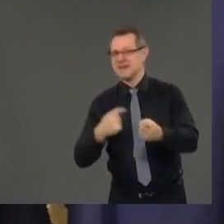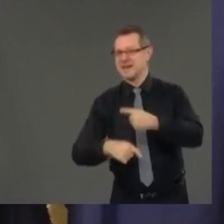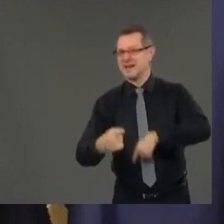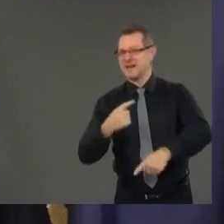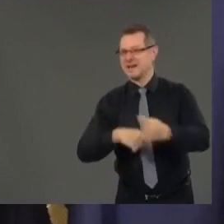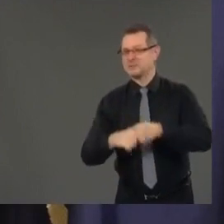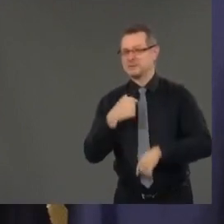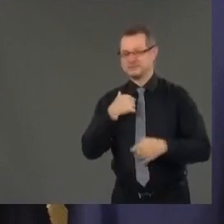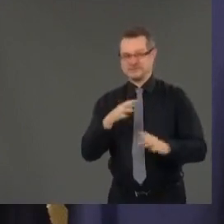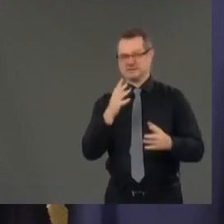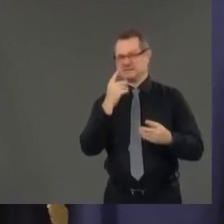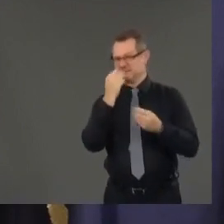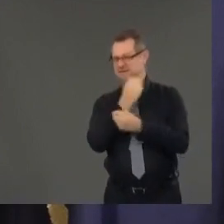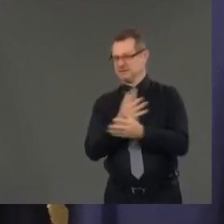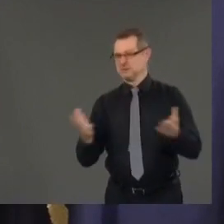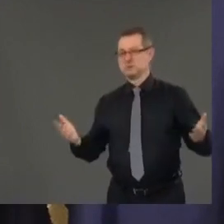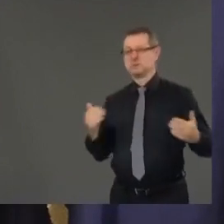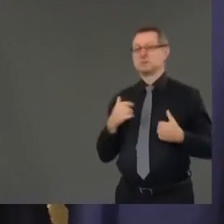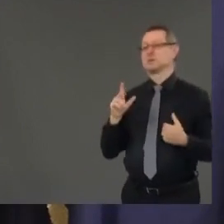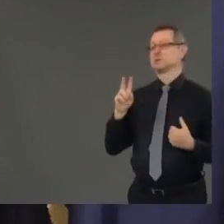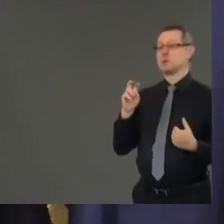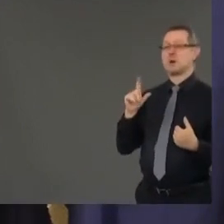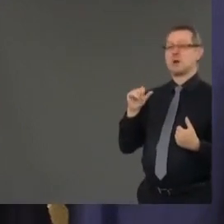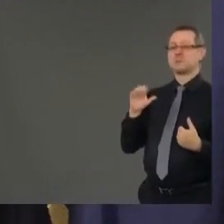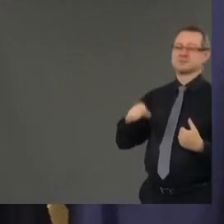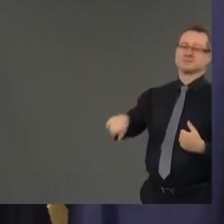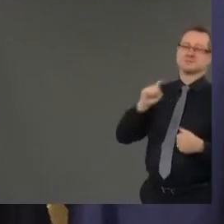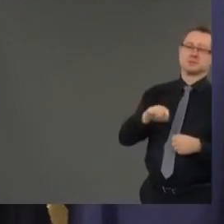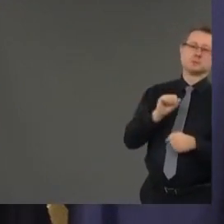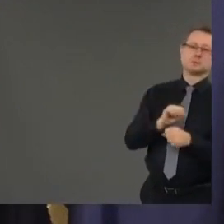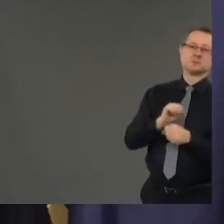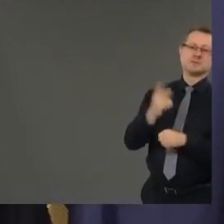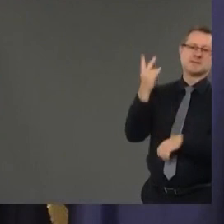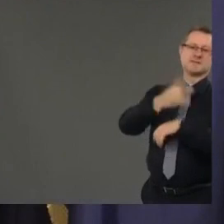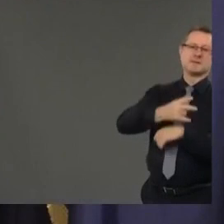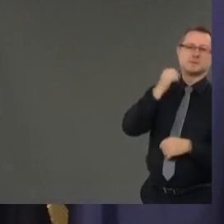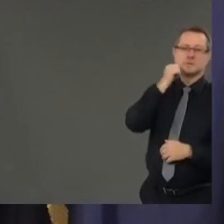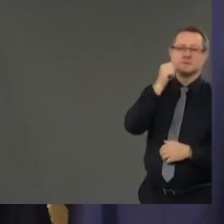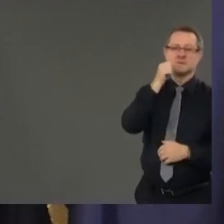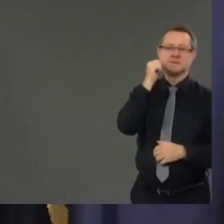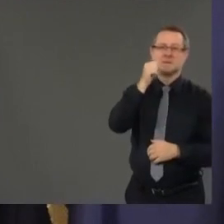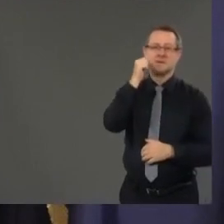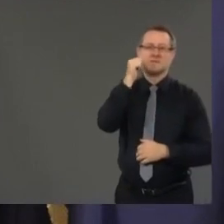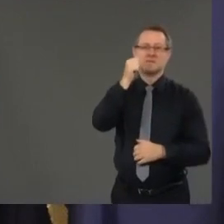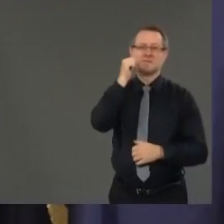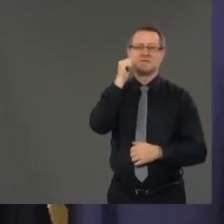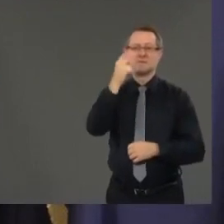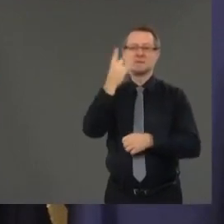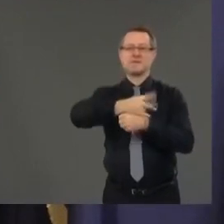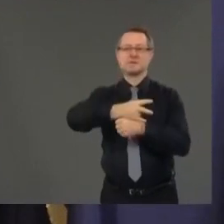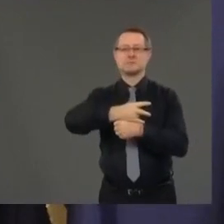AND RIGHT NO, HAVE BASICALLY